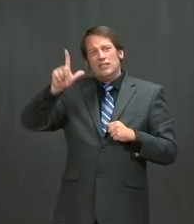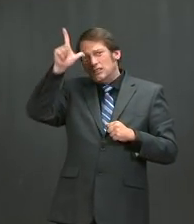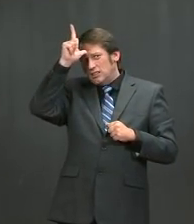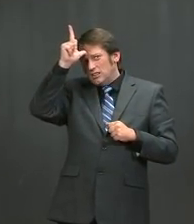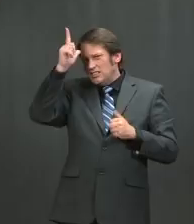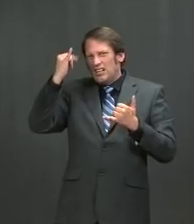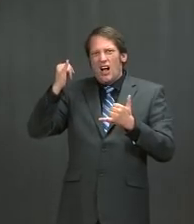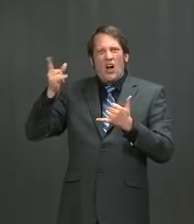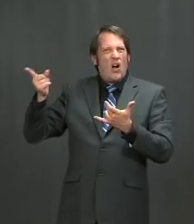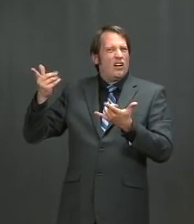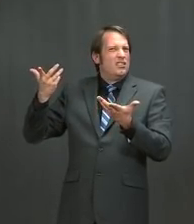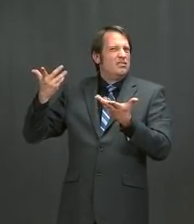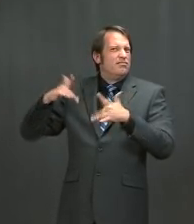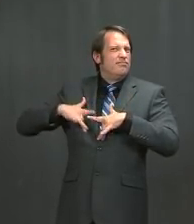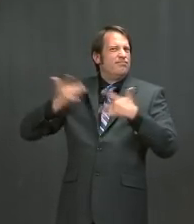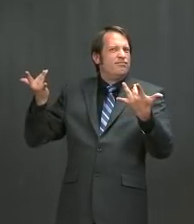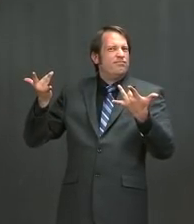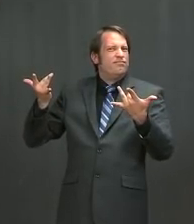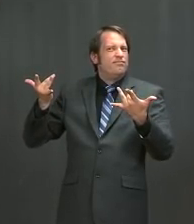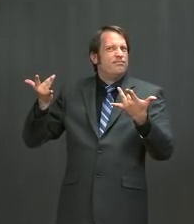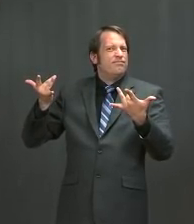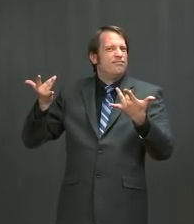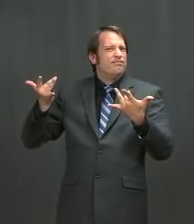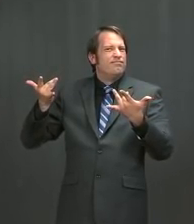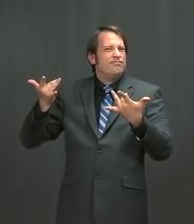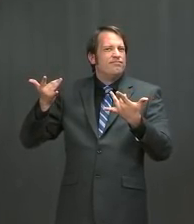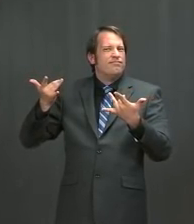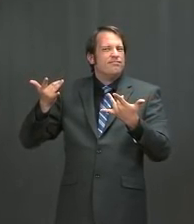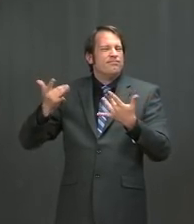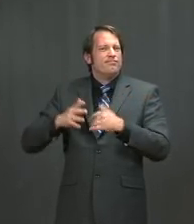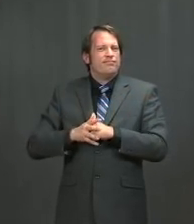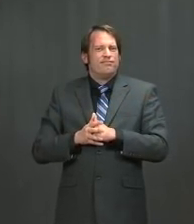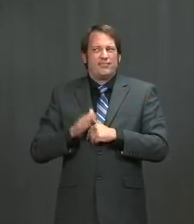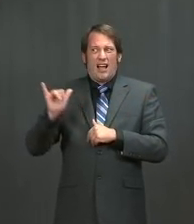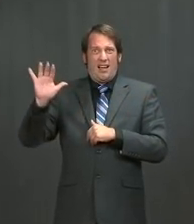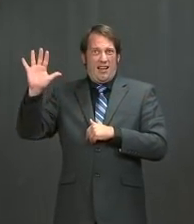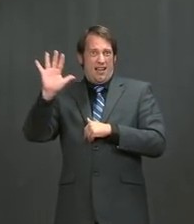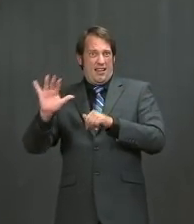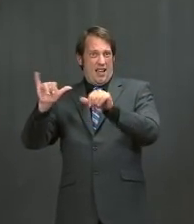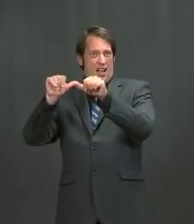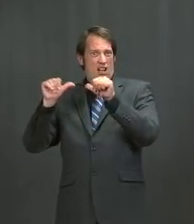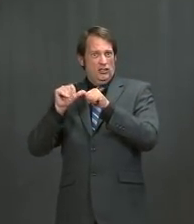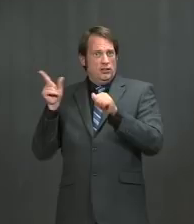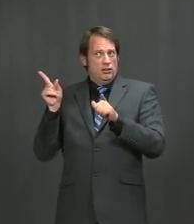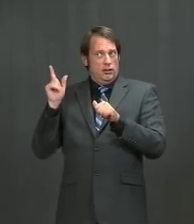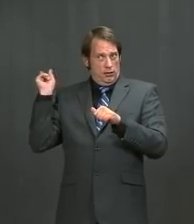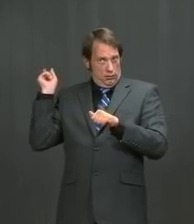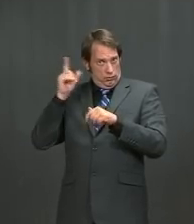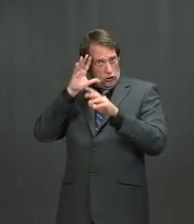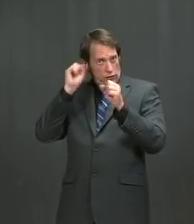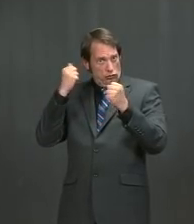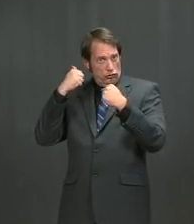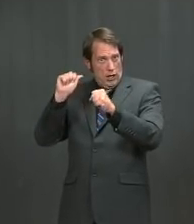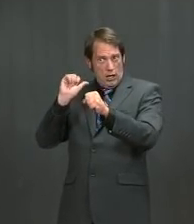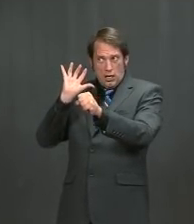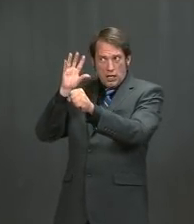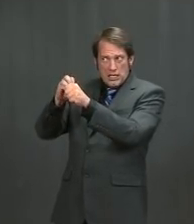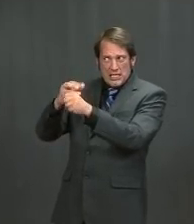Is this something where he would have any direct interaction at this point? Ms. Psaki: I would expect it would be through